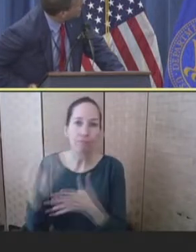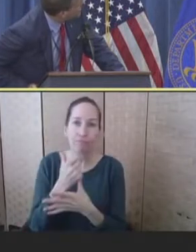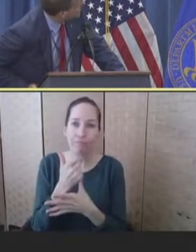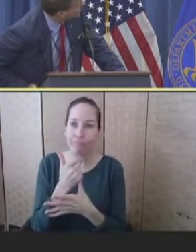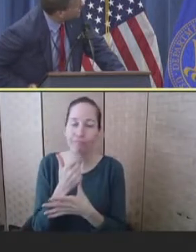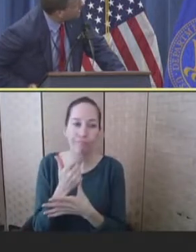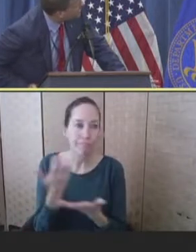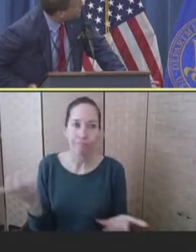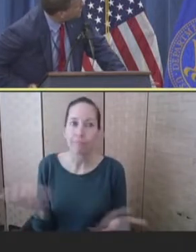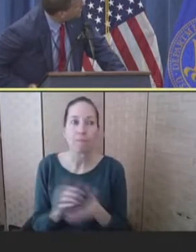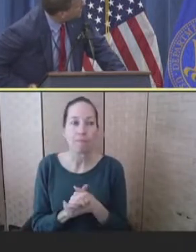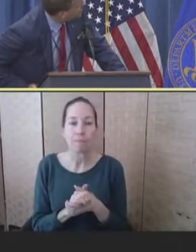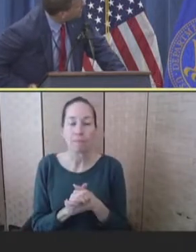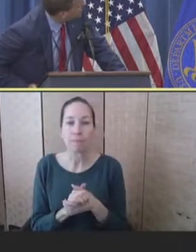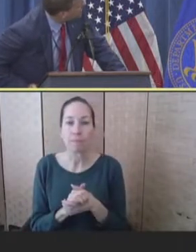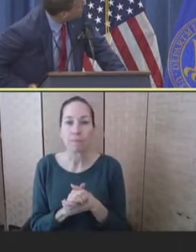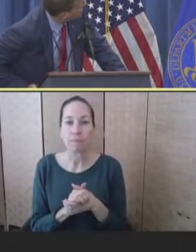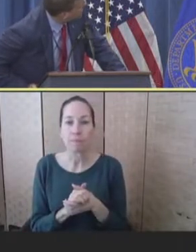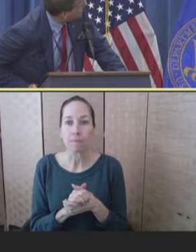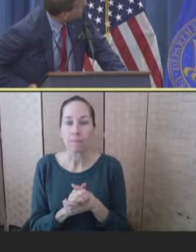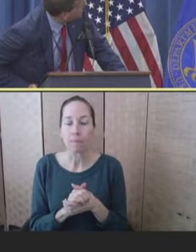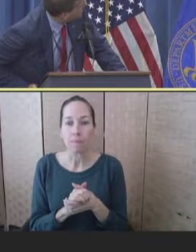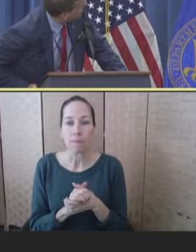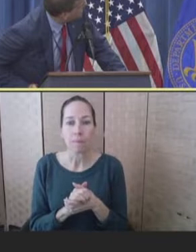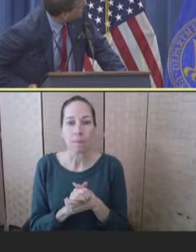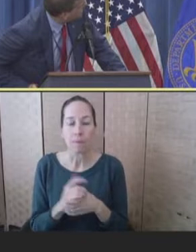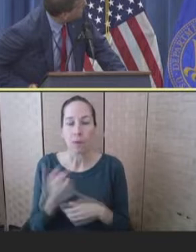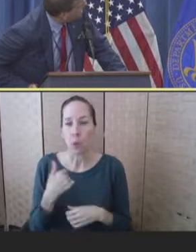Assessing the acute safety of the vaccine.